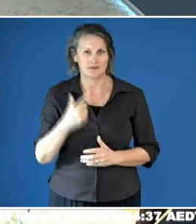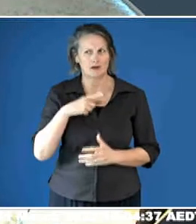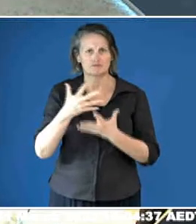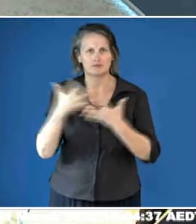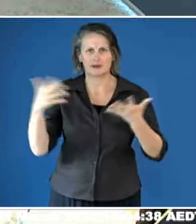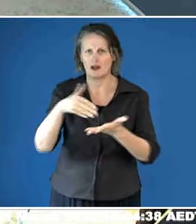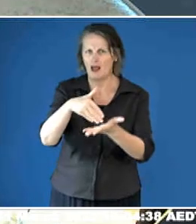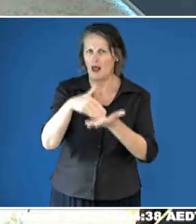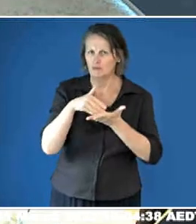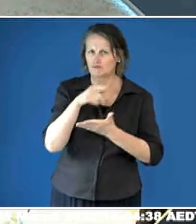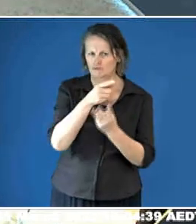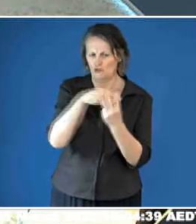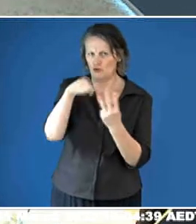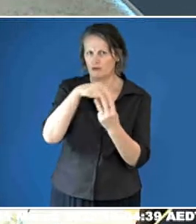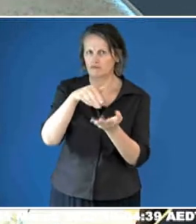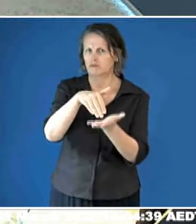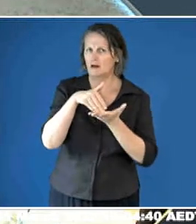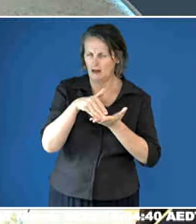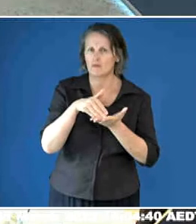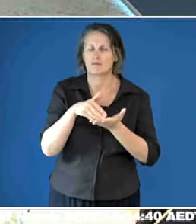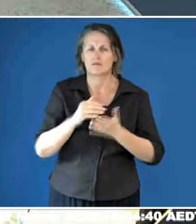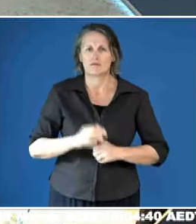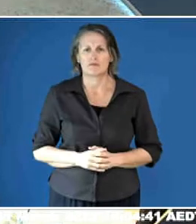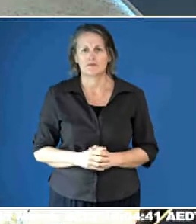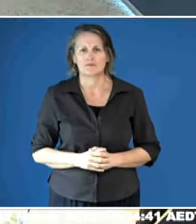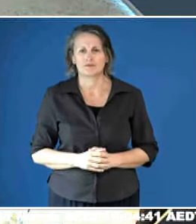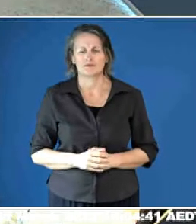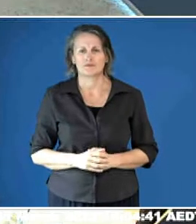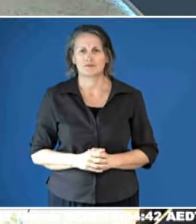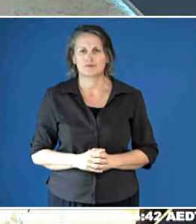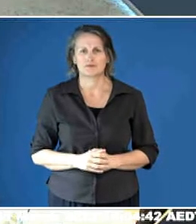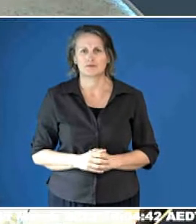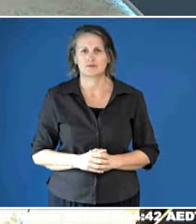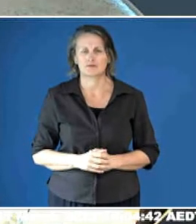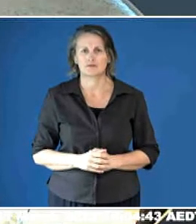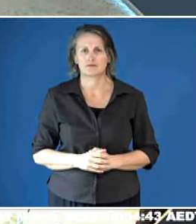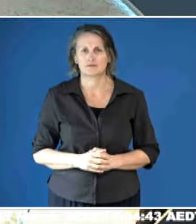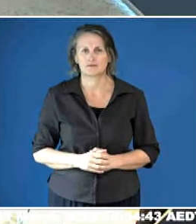have provided in the - assisting in the preparations for this hearing.